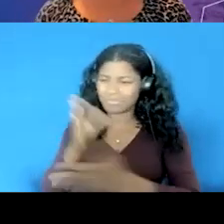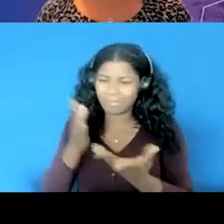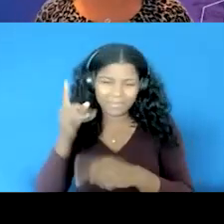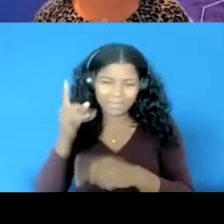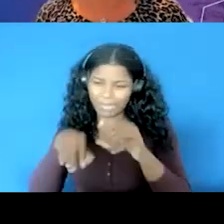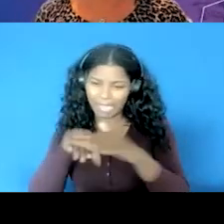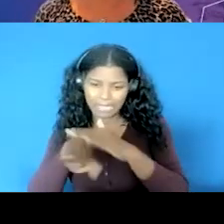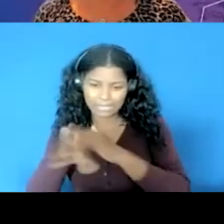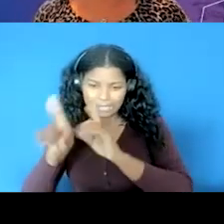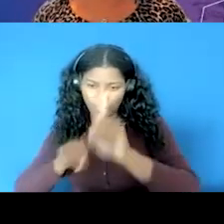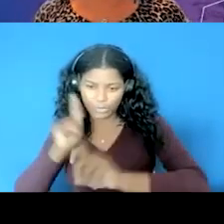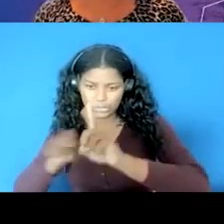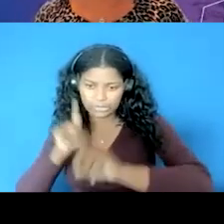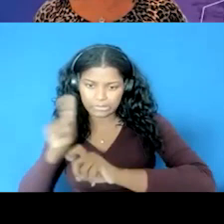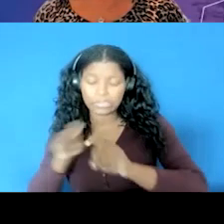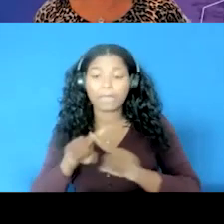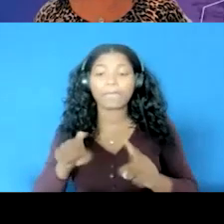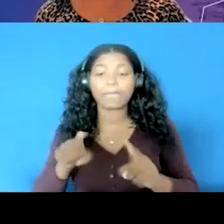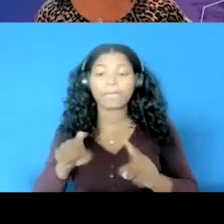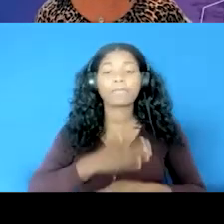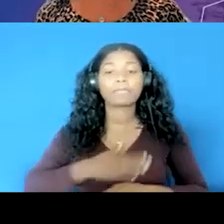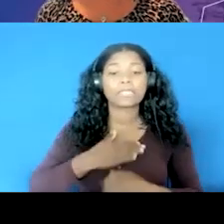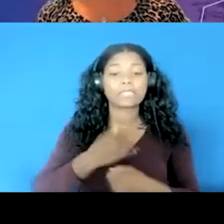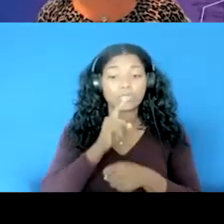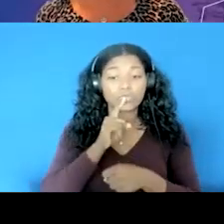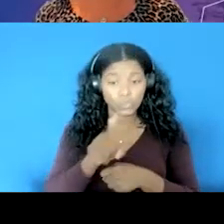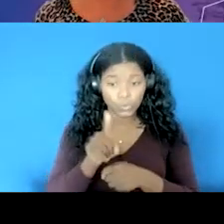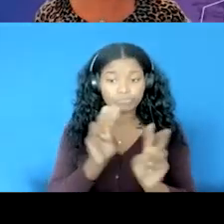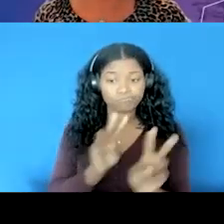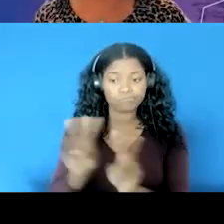For all the sessions please be sure you are viewing the presentation from the Zoom application.